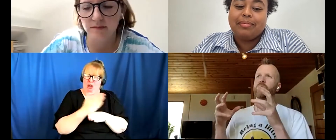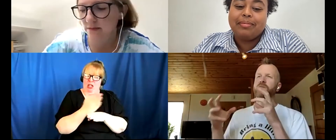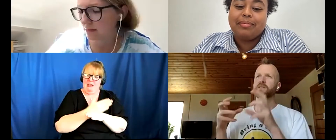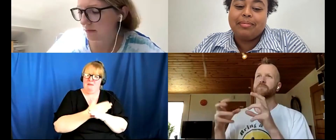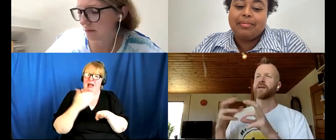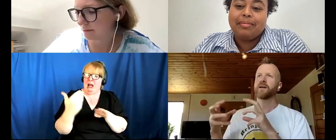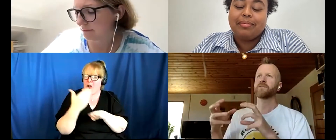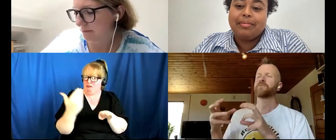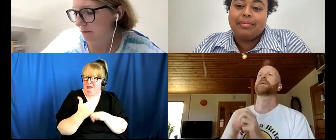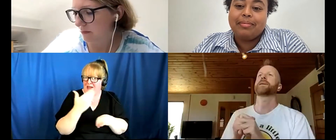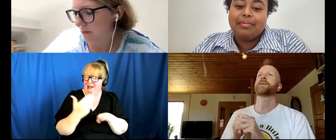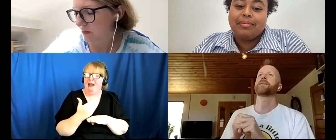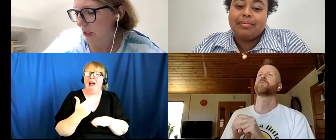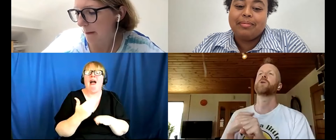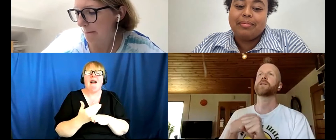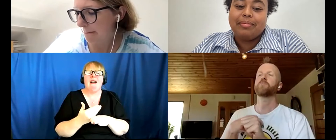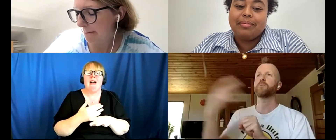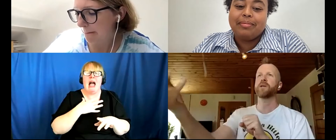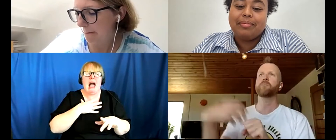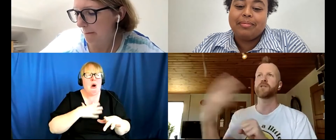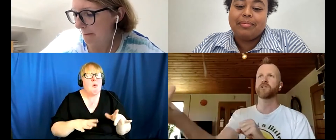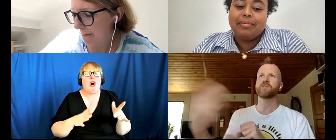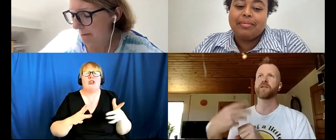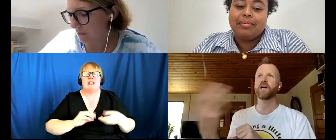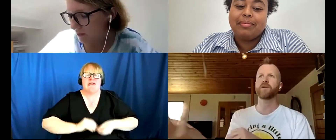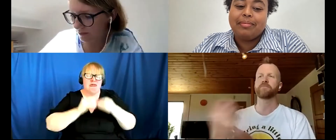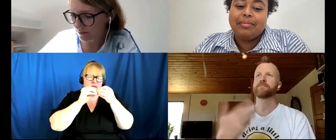wanting to make a kind of work that put me in a position of the other